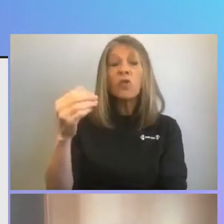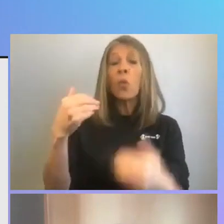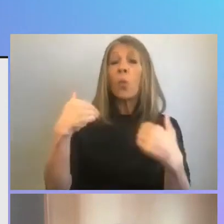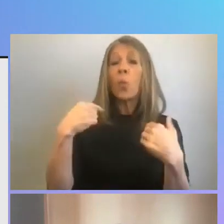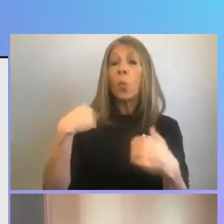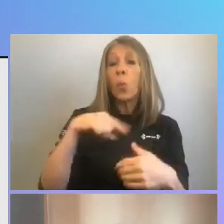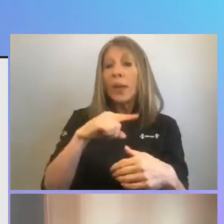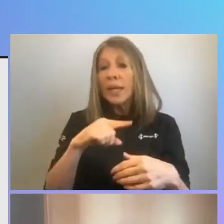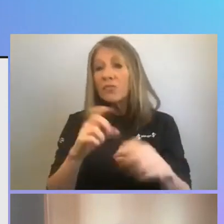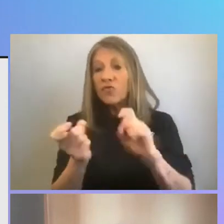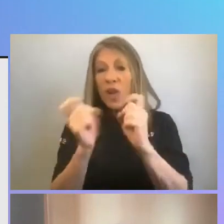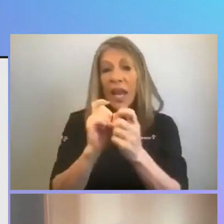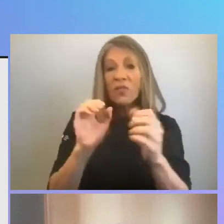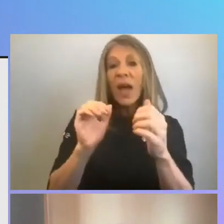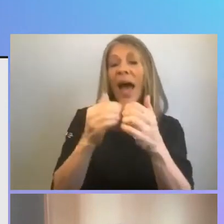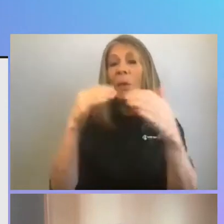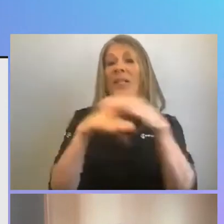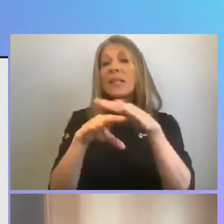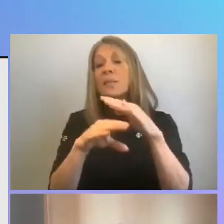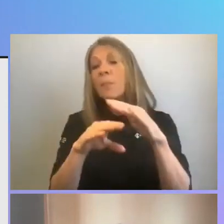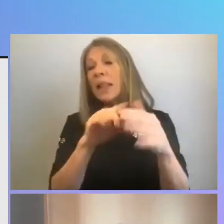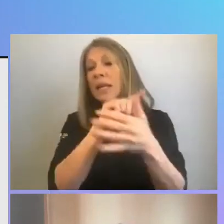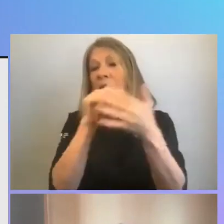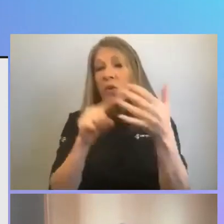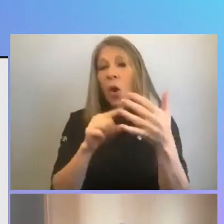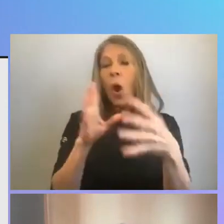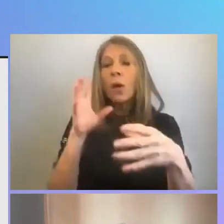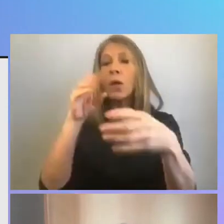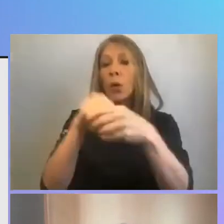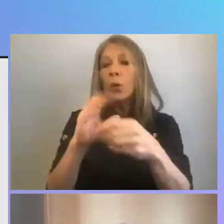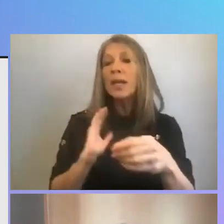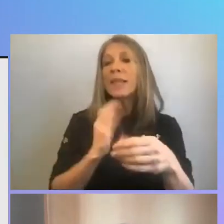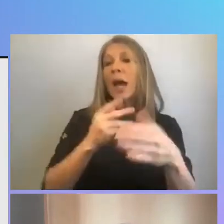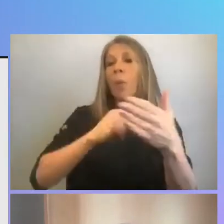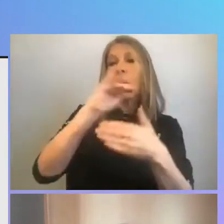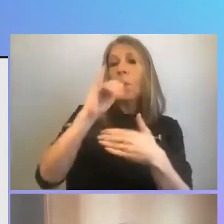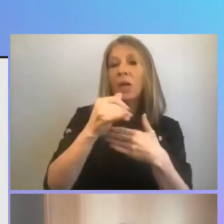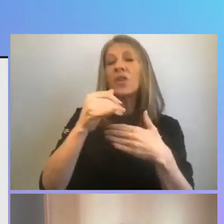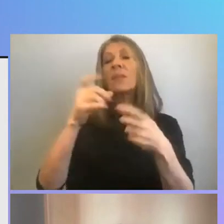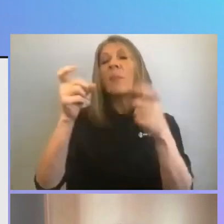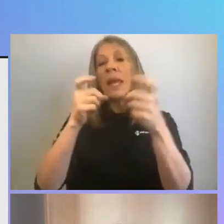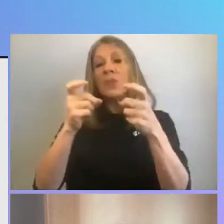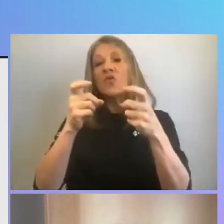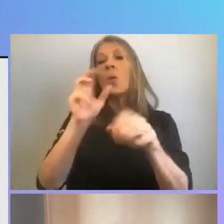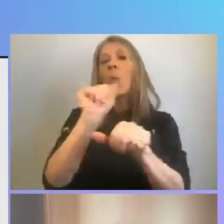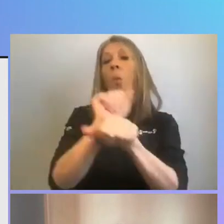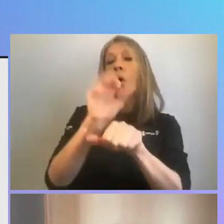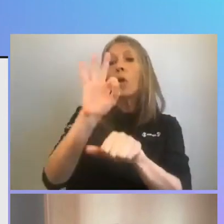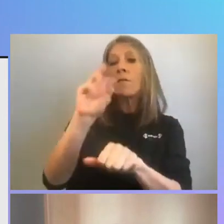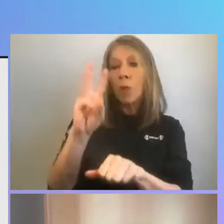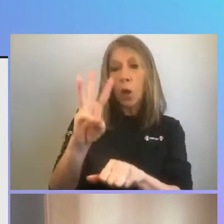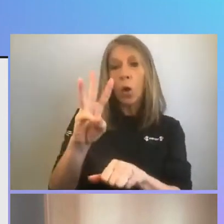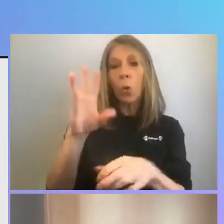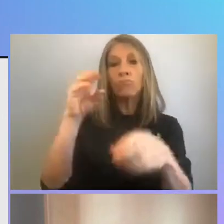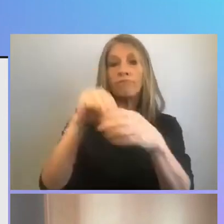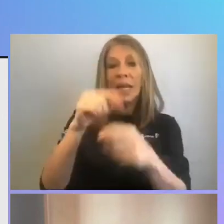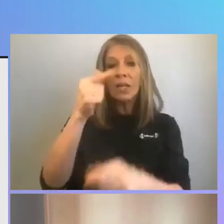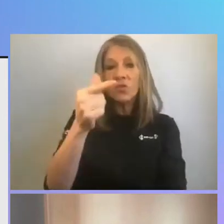how accessibility considerations are integrated into. Our project management workflows, specifically within JIRA. So